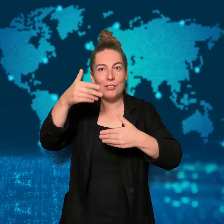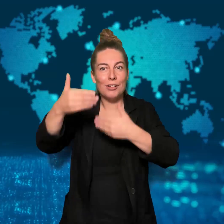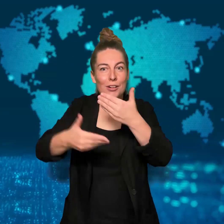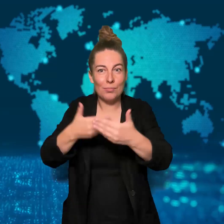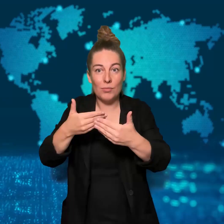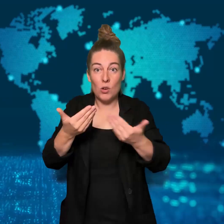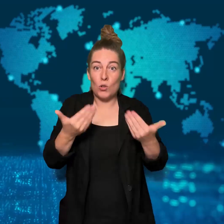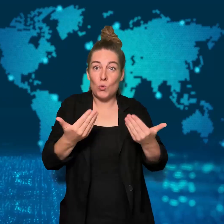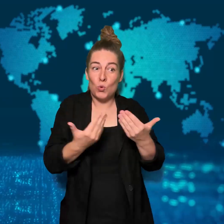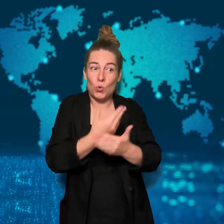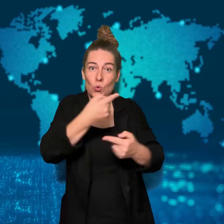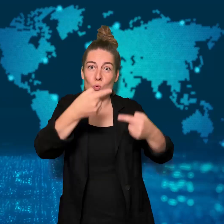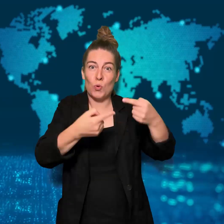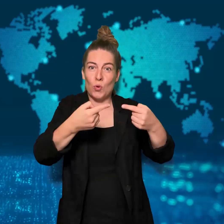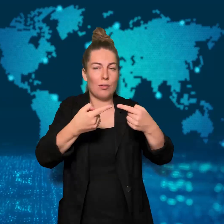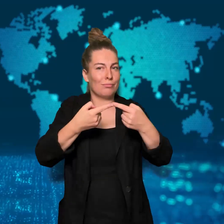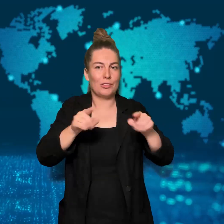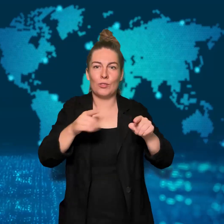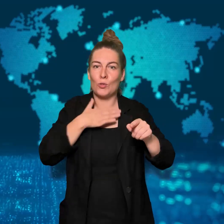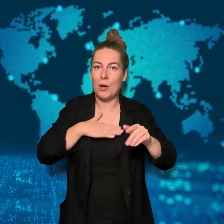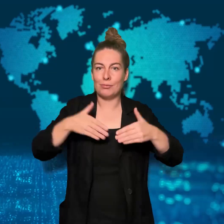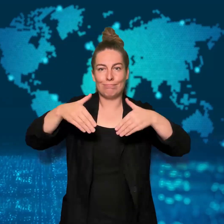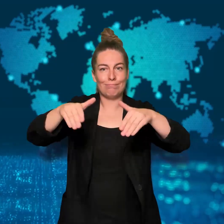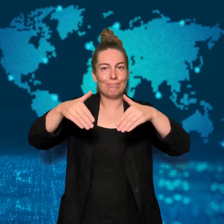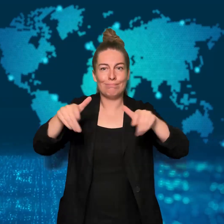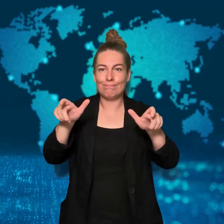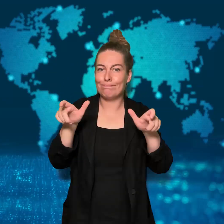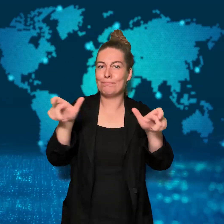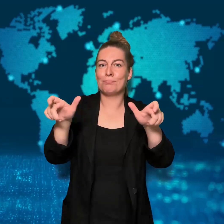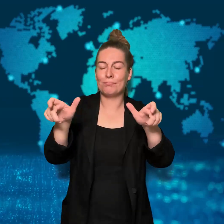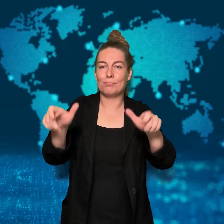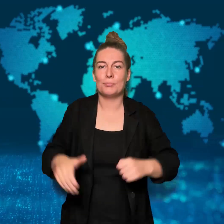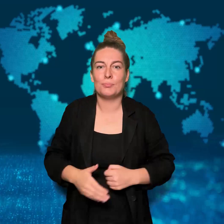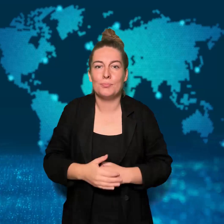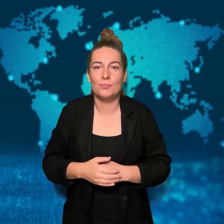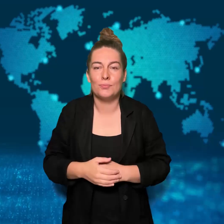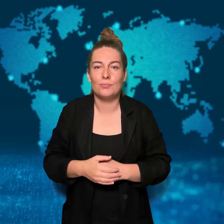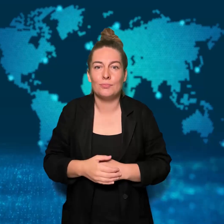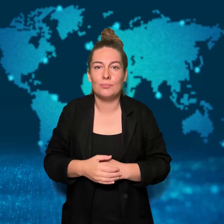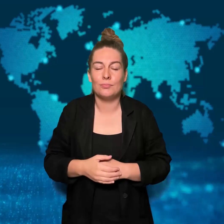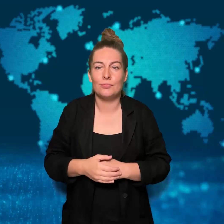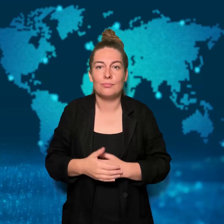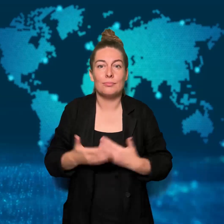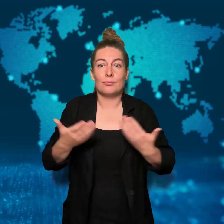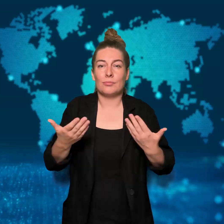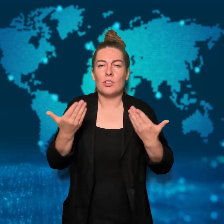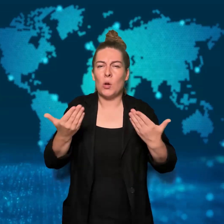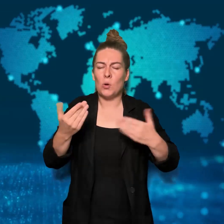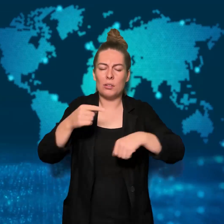"open-door policy."